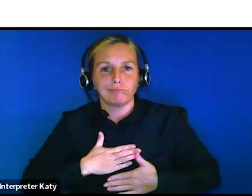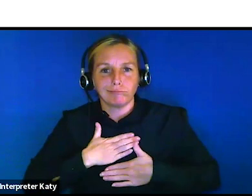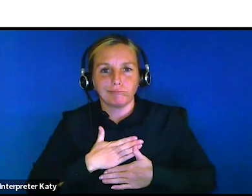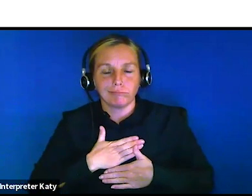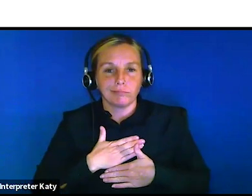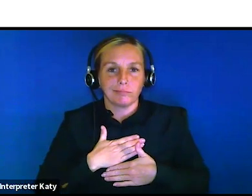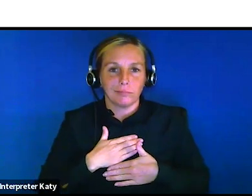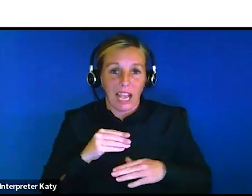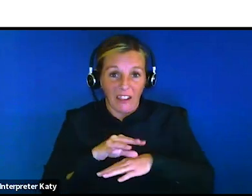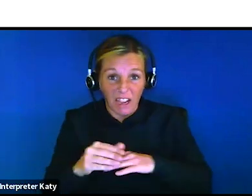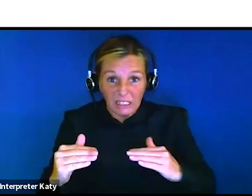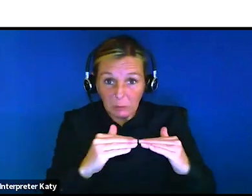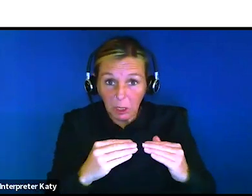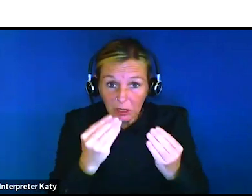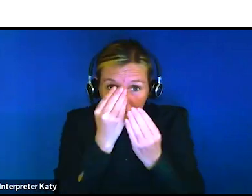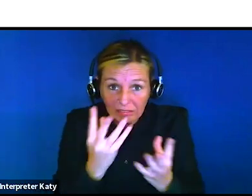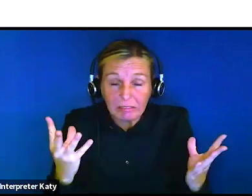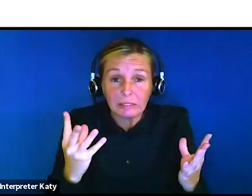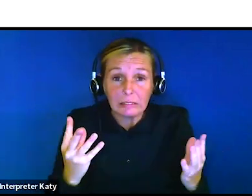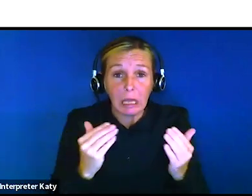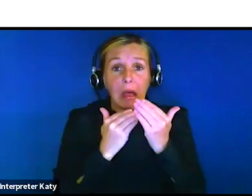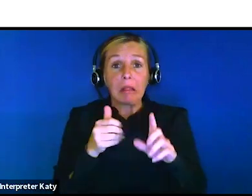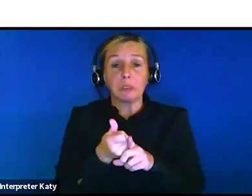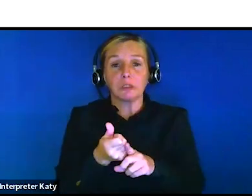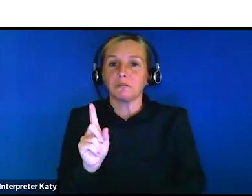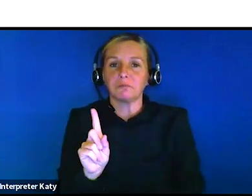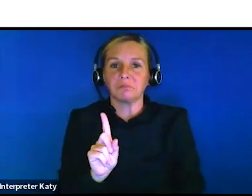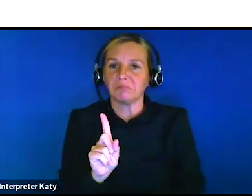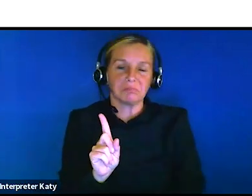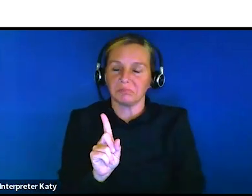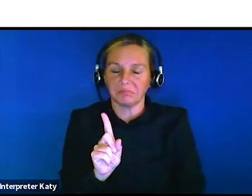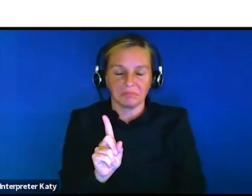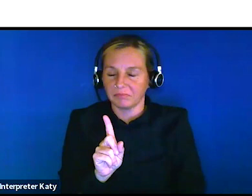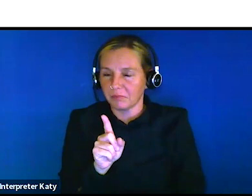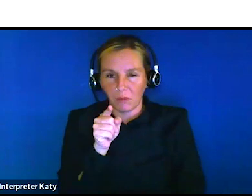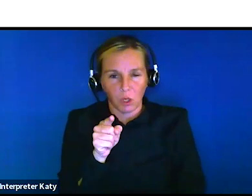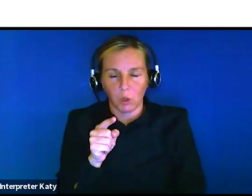Don't limit yourself. You have way more potential and ability than you think.